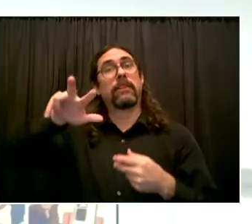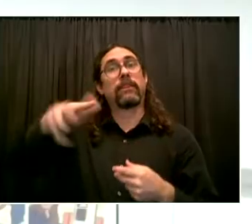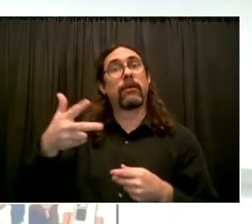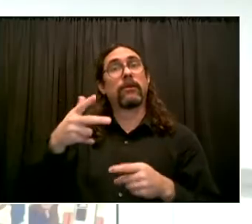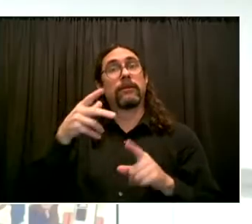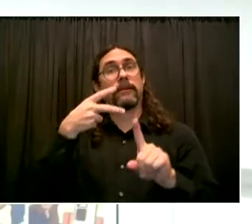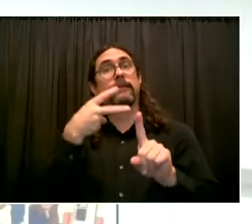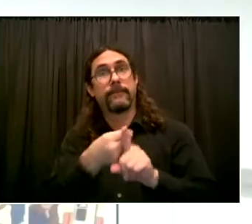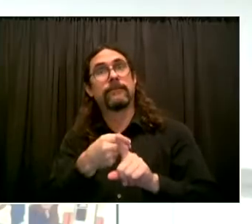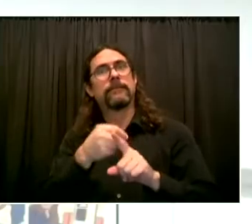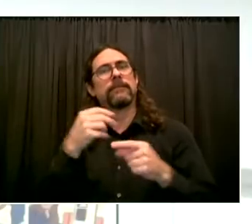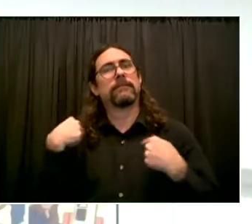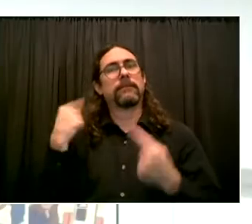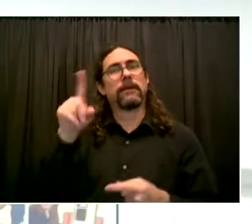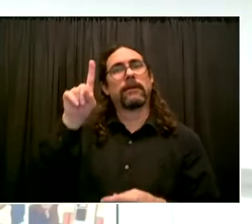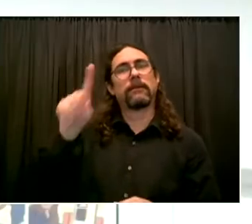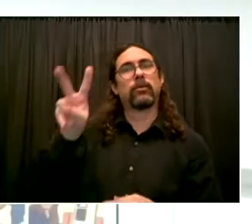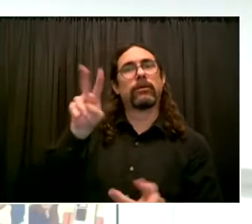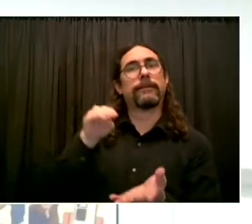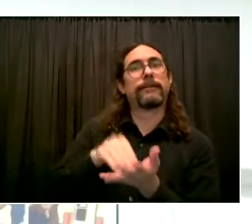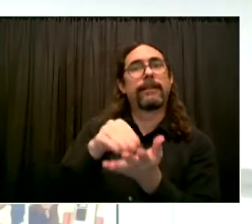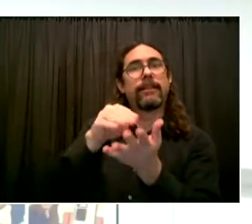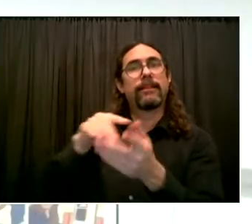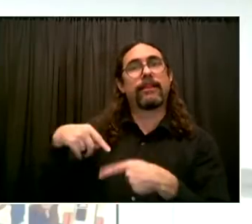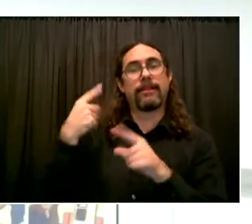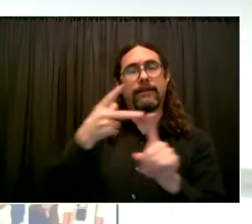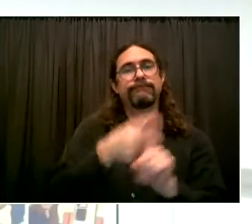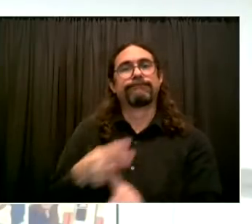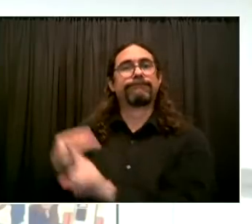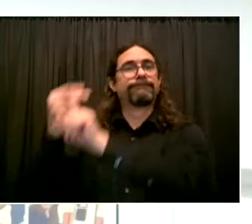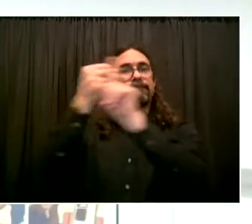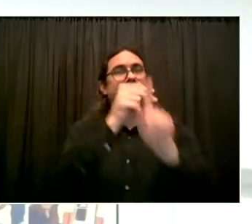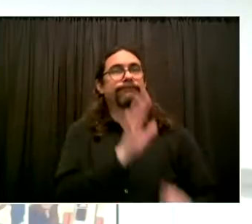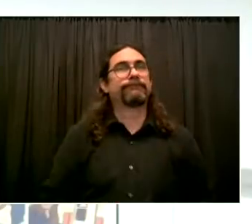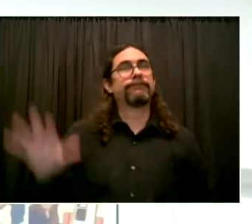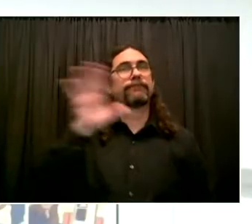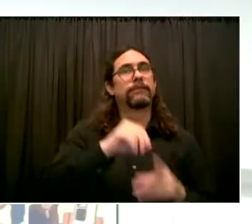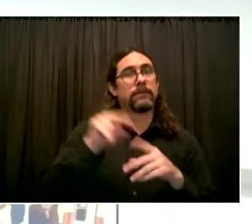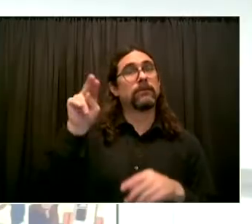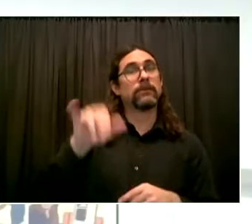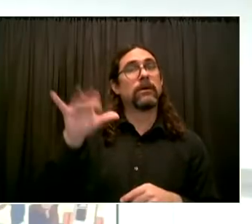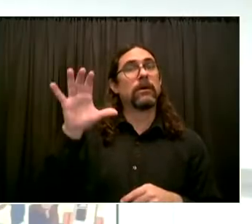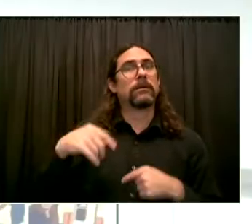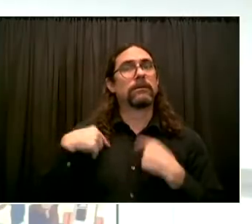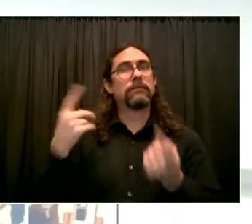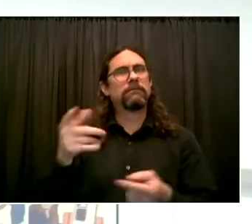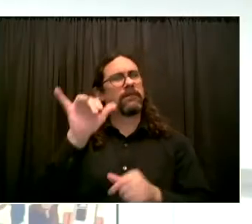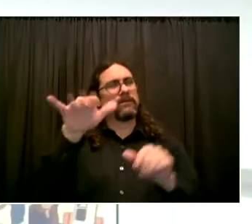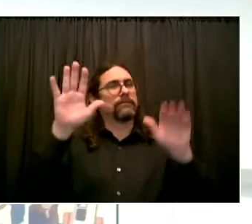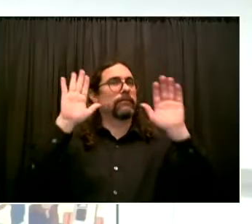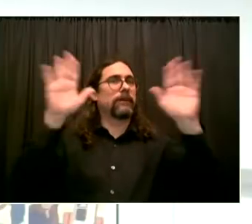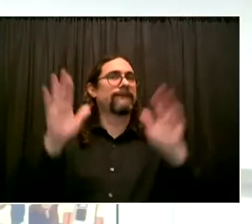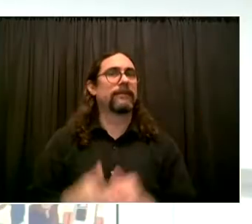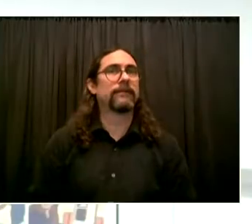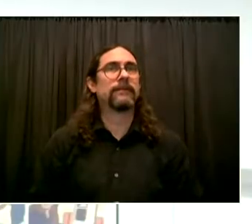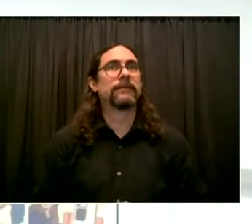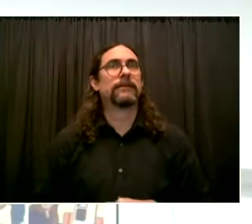NEW YORK CITY. BEYOND VACCINATION I'M GRATEFUL FOR EVERYONE FOR THEIR COMMITMENT TO OMCMON SENSE CAUTIONS PEER PAIRTCULARLY